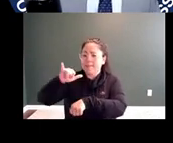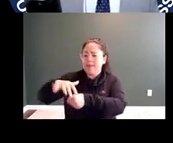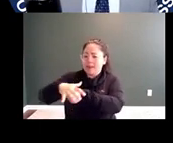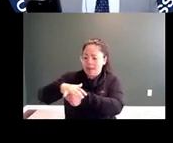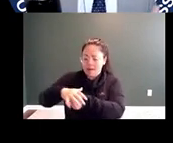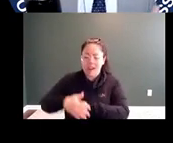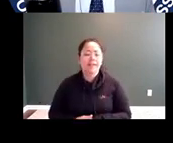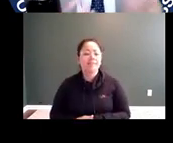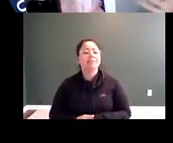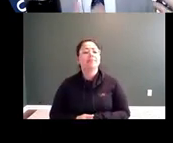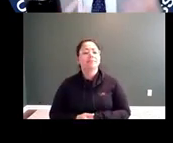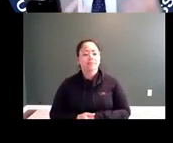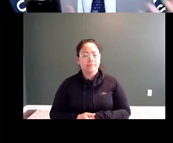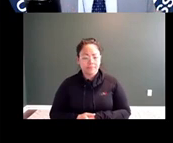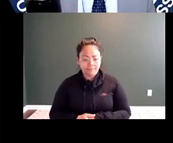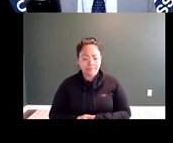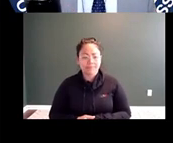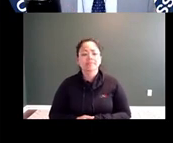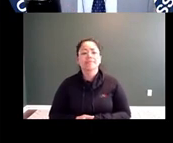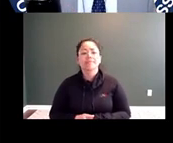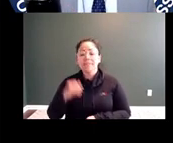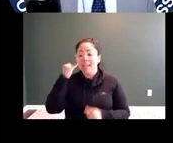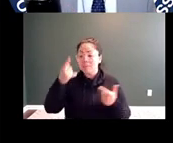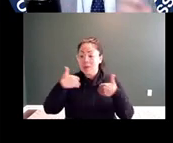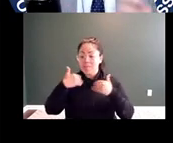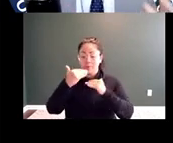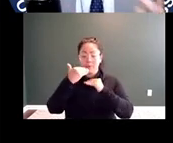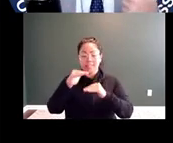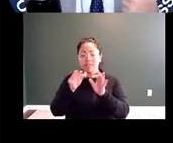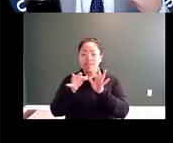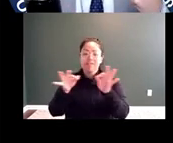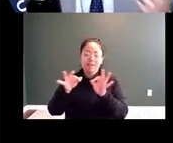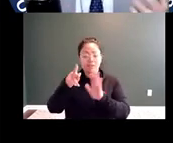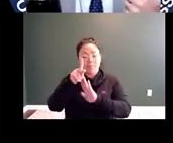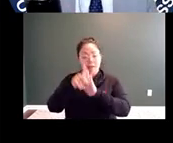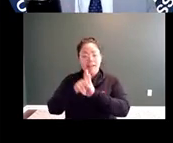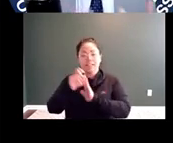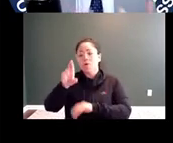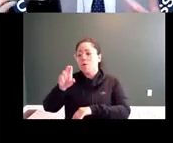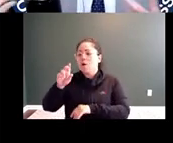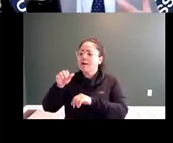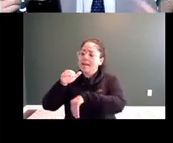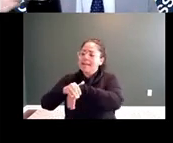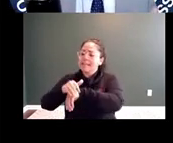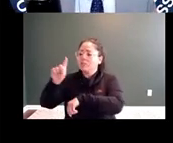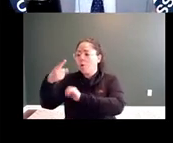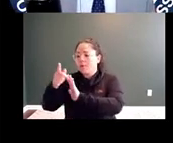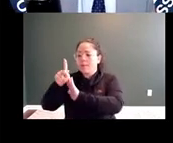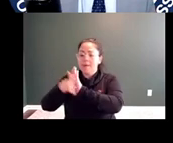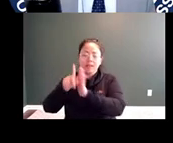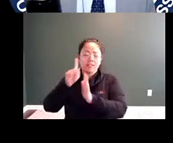And so if you're going to have those, you know, restrictive language policies or a policy that is English-only for certain times or areas,